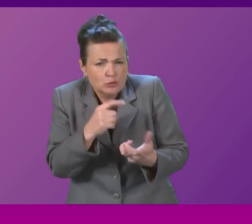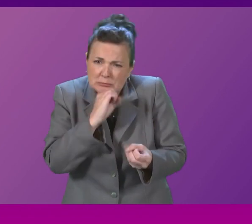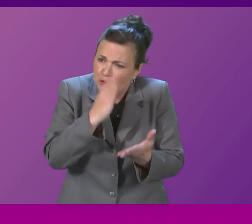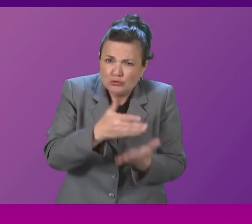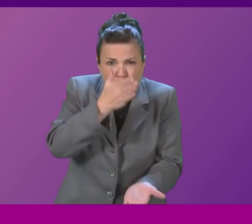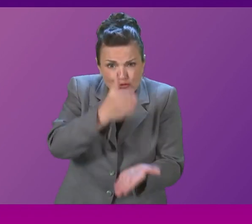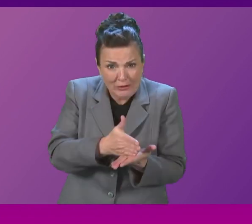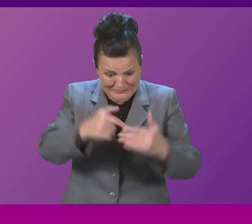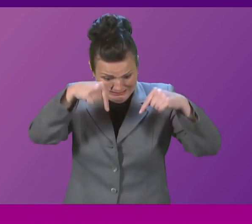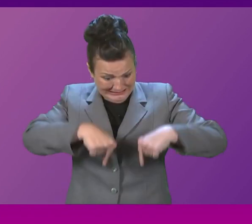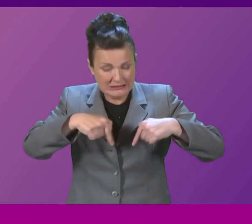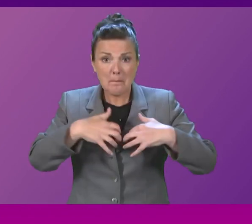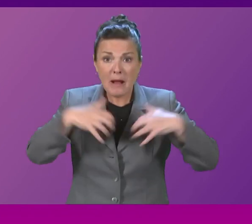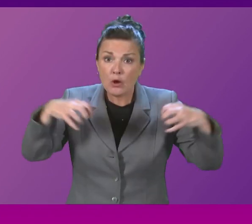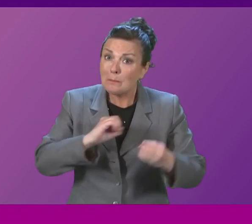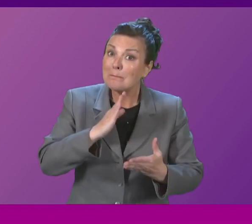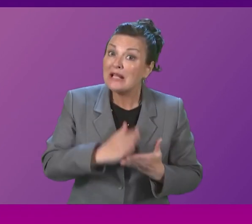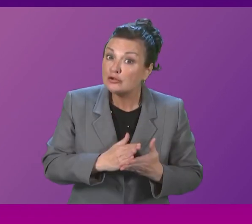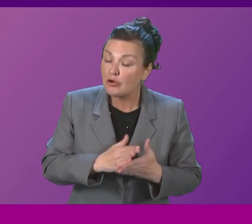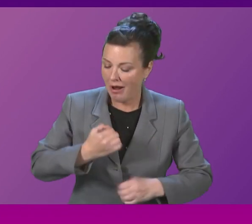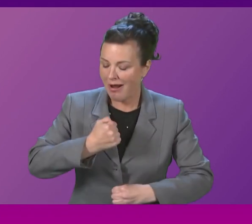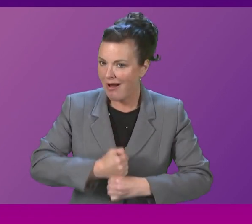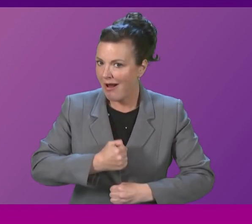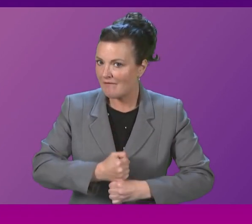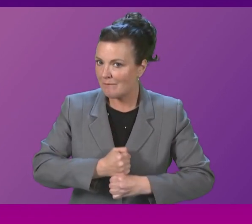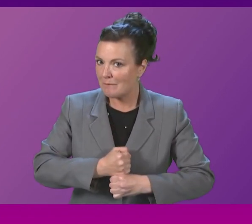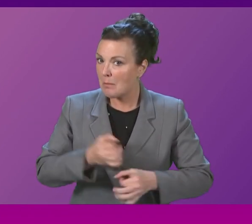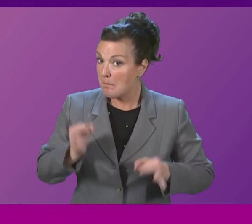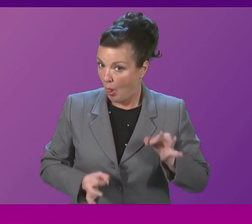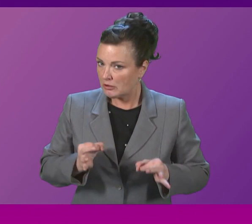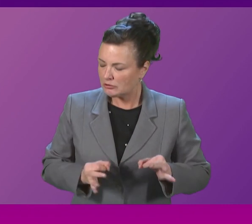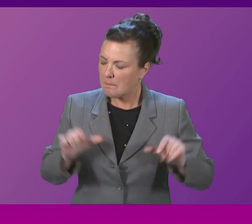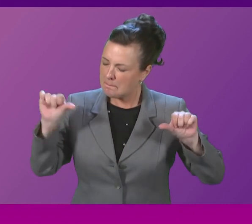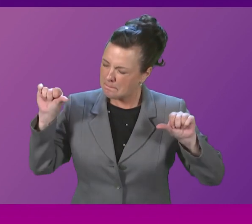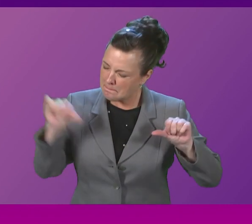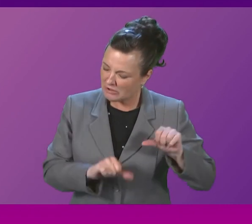this Parliament by ensuring that Government ministers abide by all aspects of the ministerial